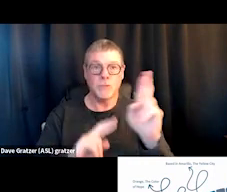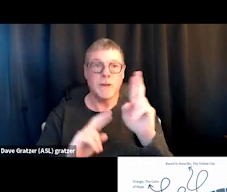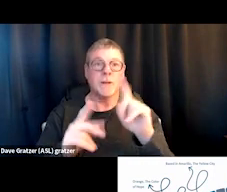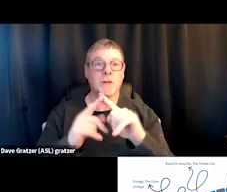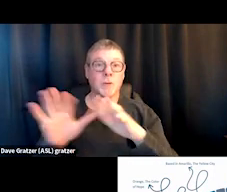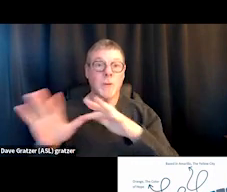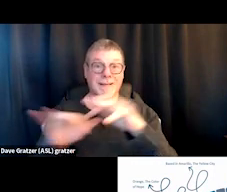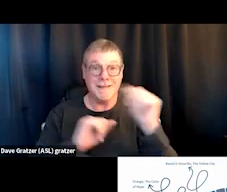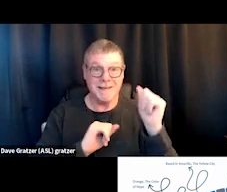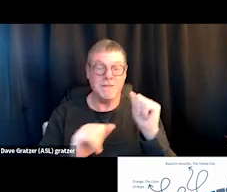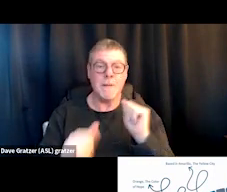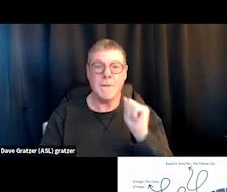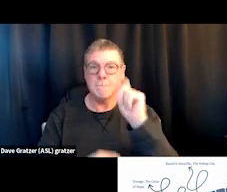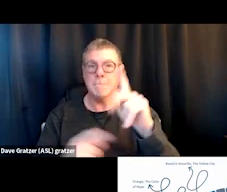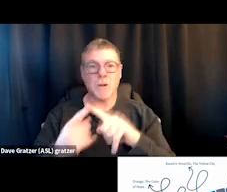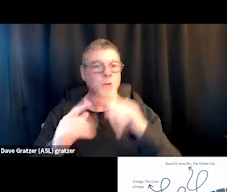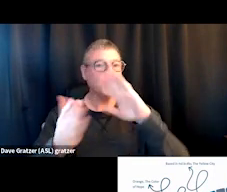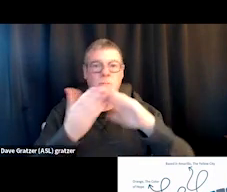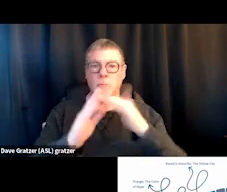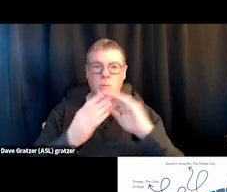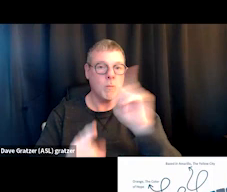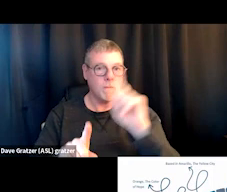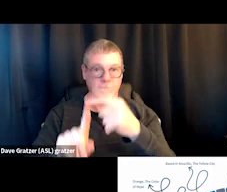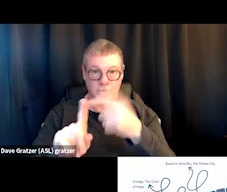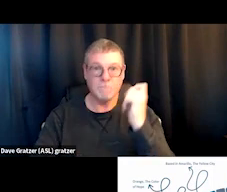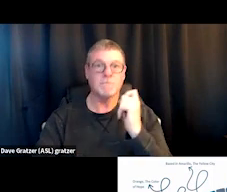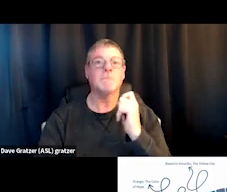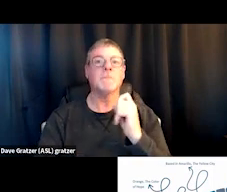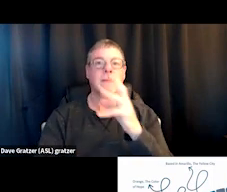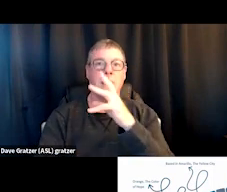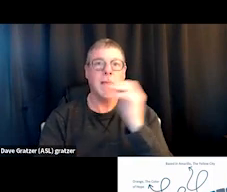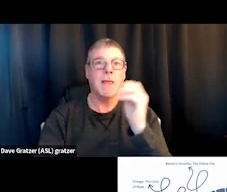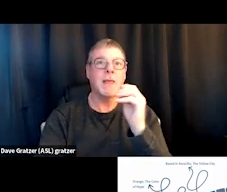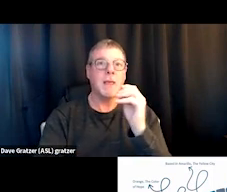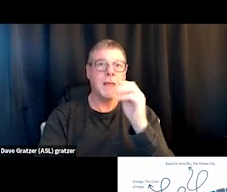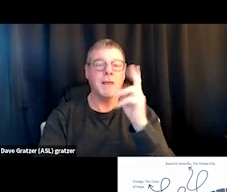and go back into whatever community they've come from, and being either, you know, rejoined with family